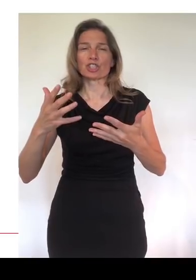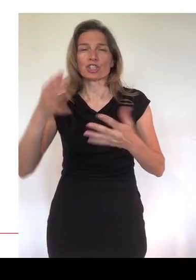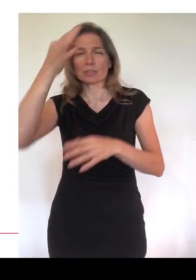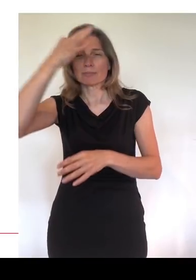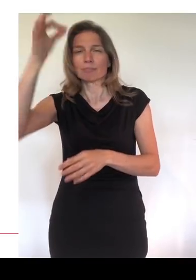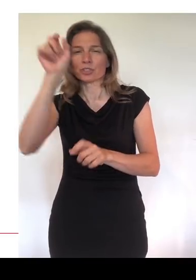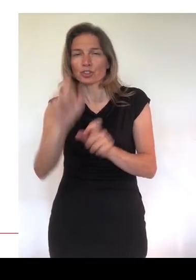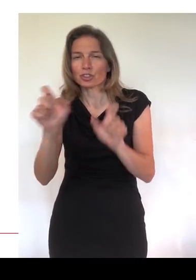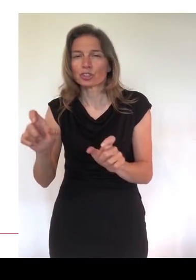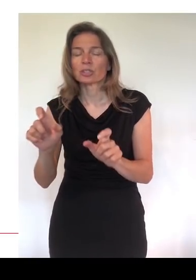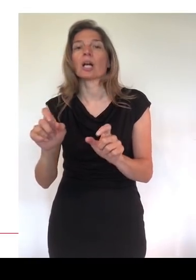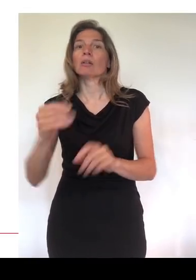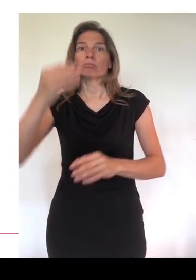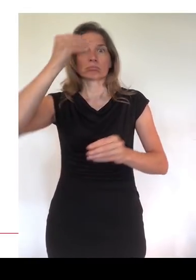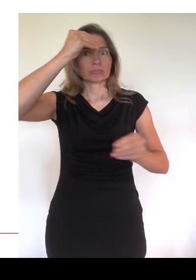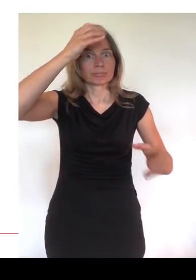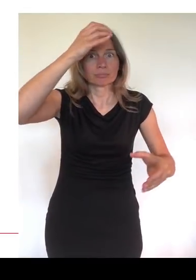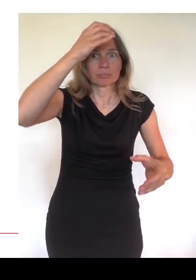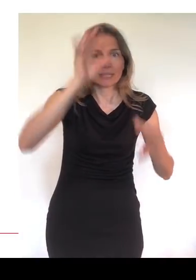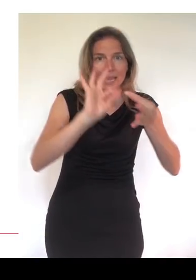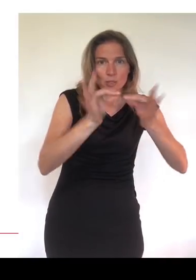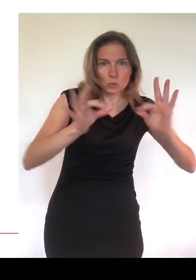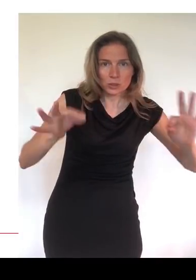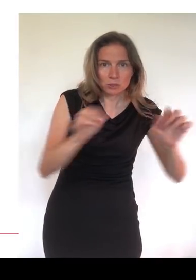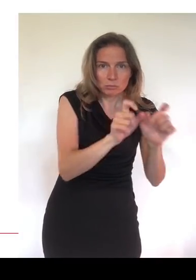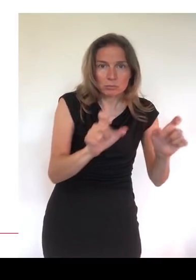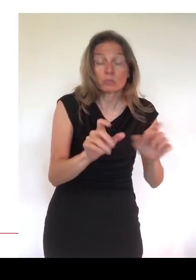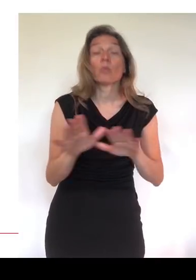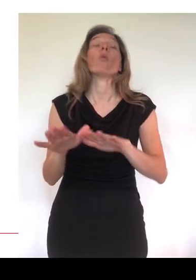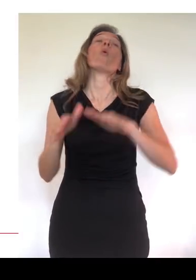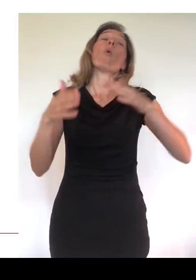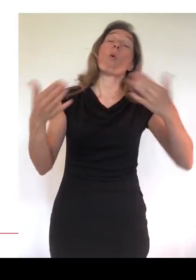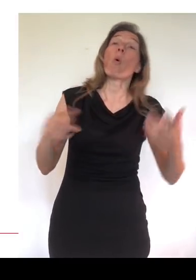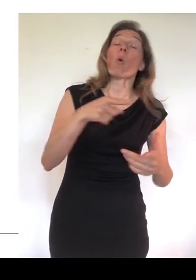therapists with extensive sign language of the Netherlands knowledge and sign